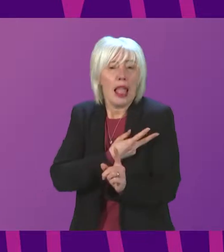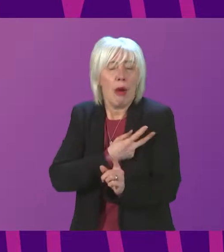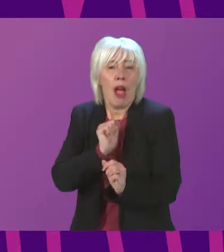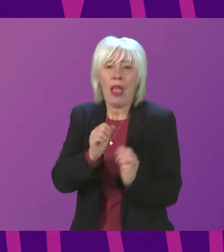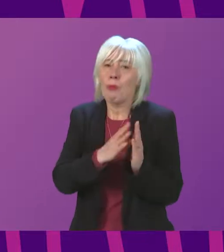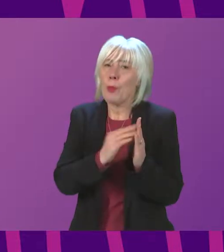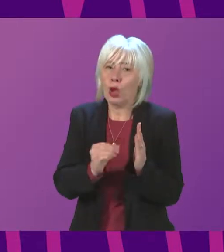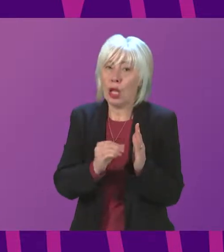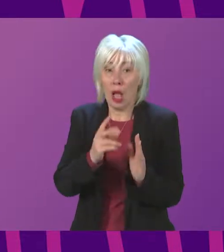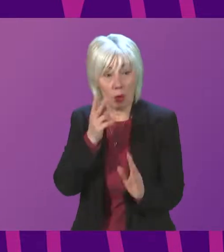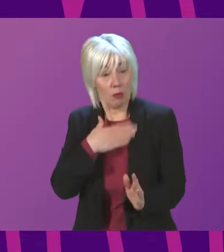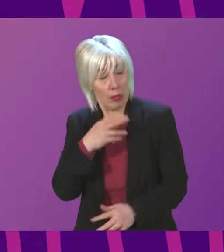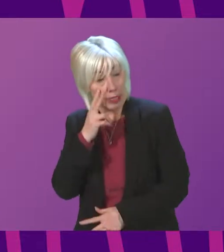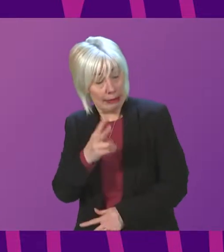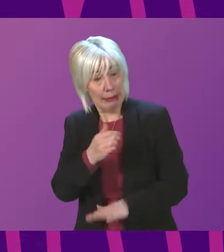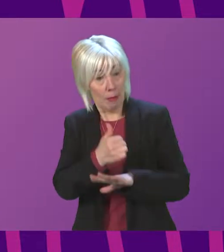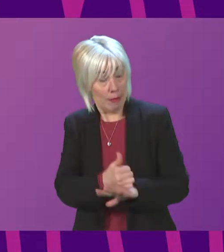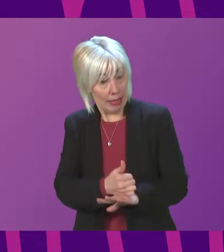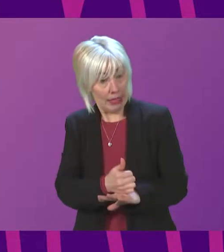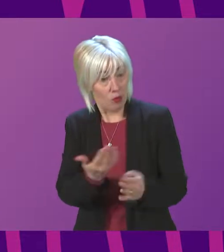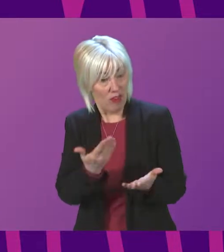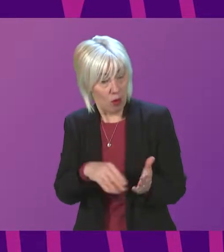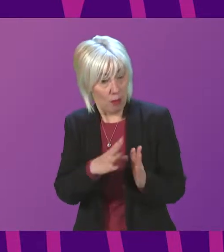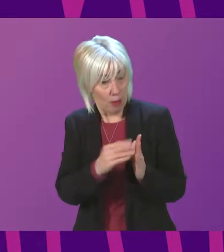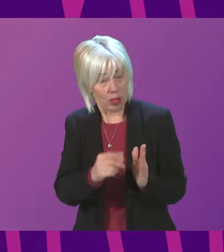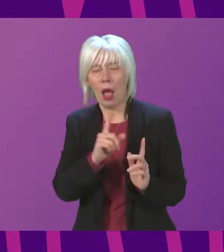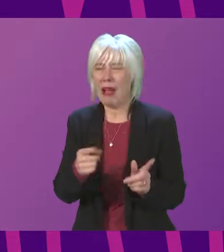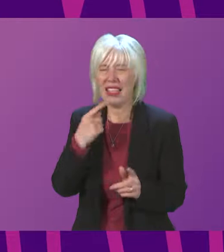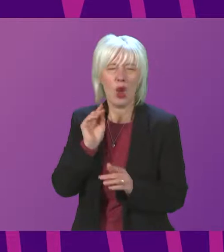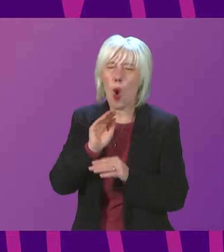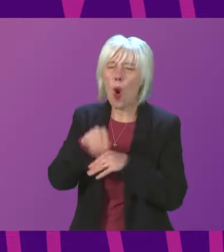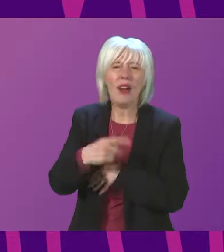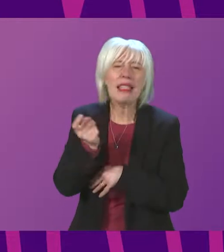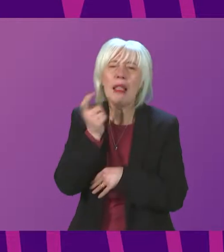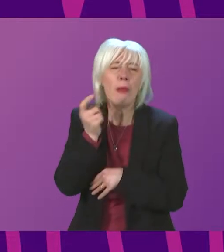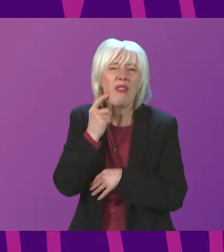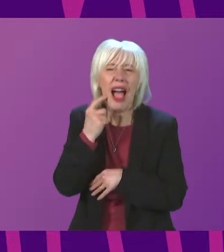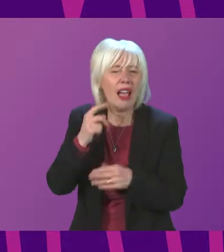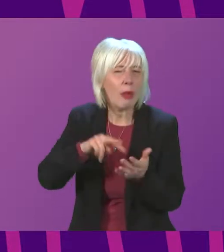of that—perhaps shows his oversimplification of the plans that are in place.